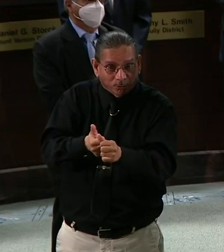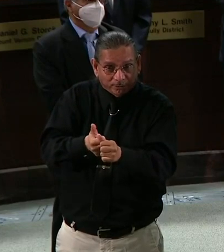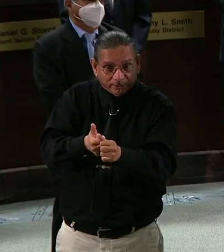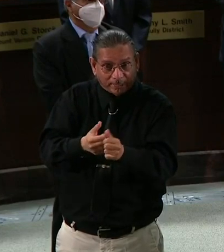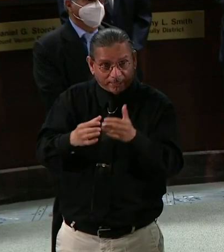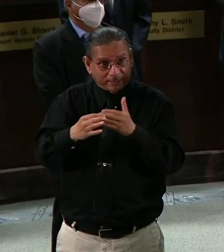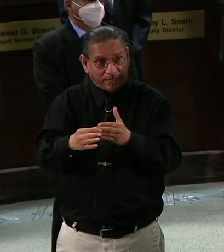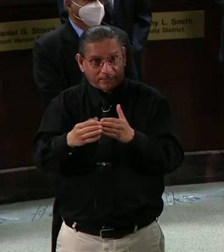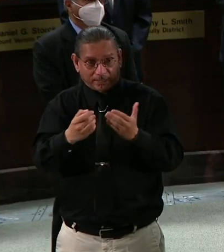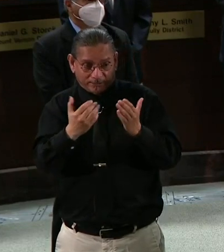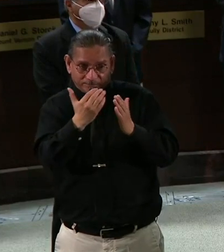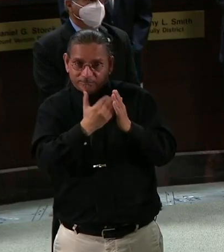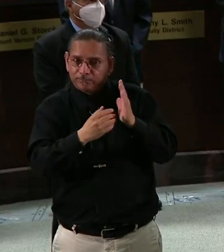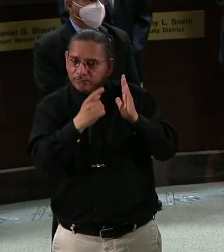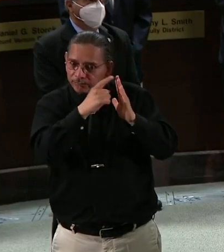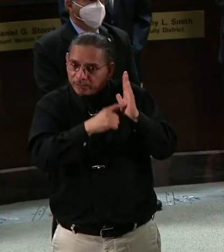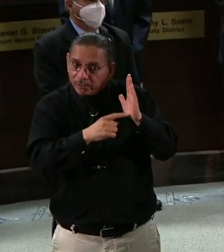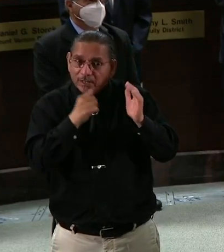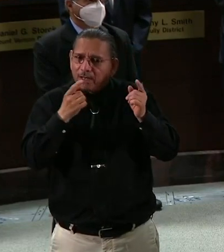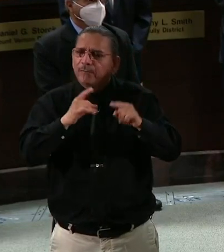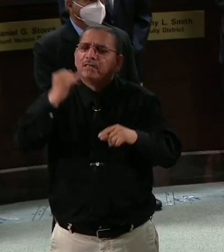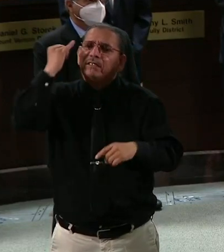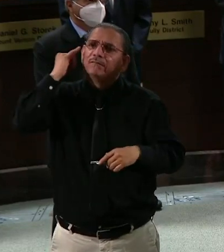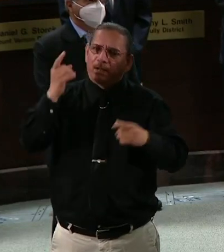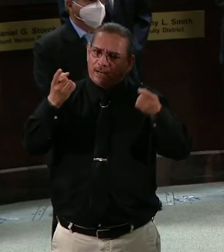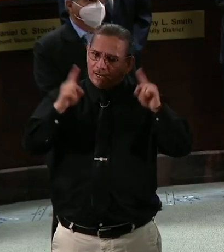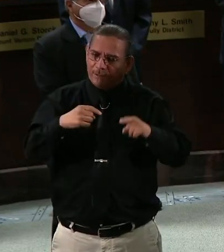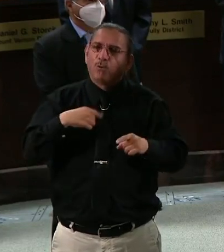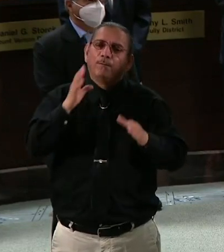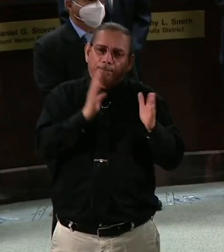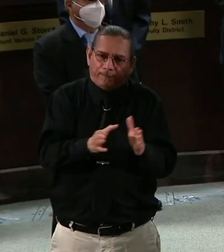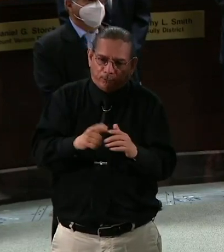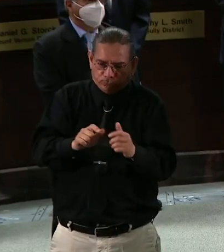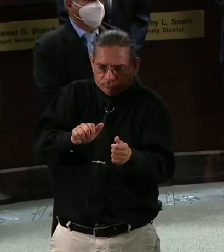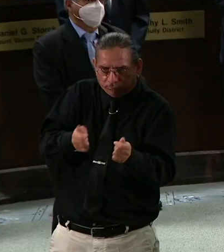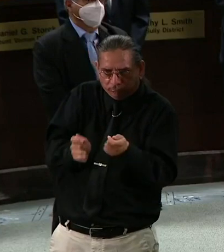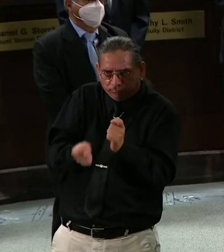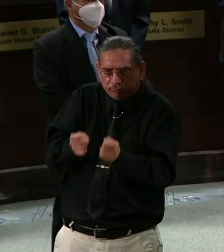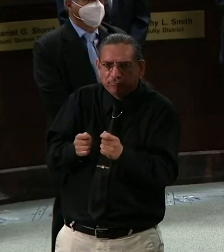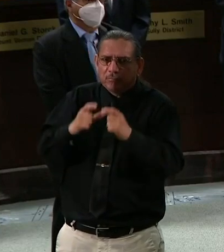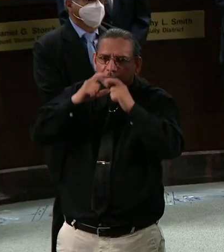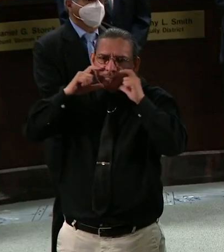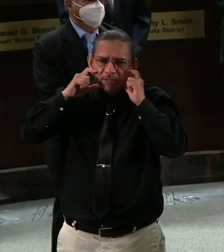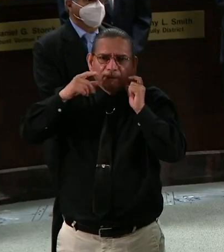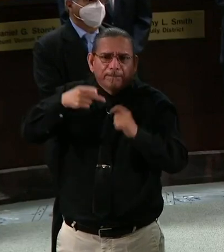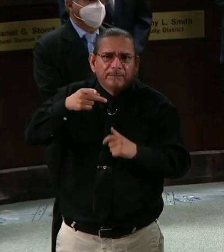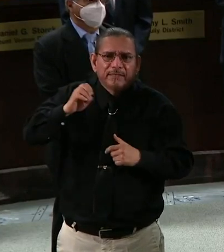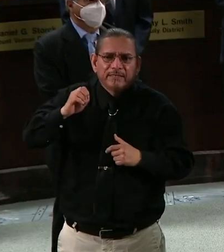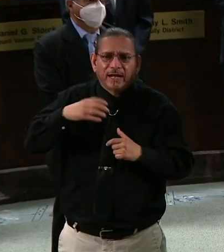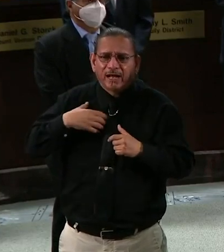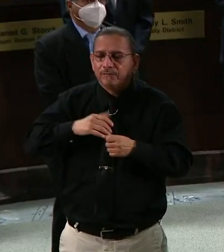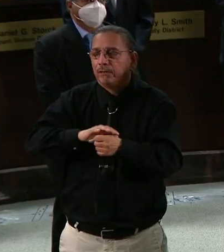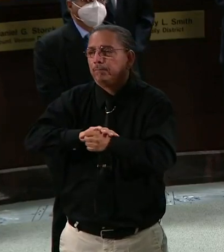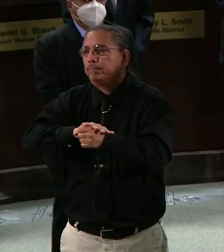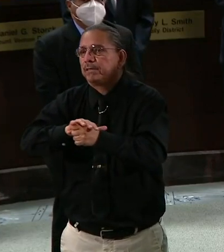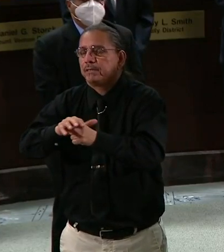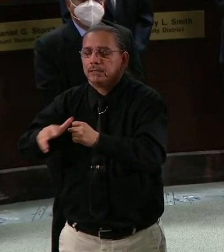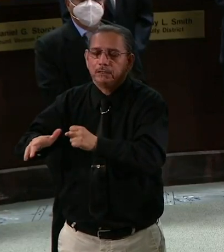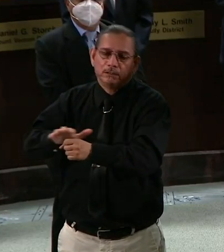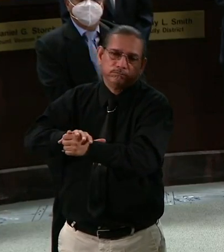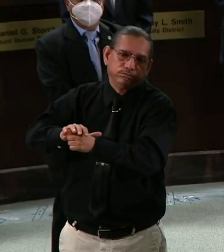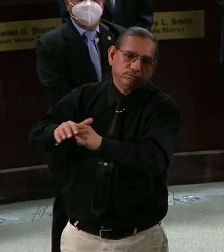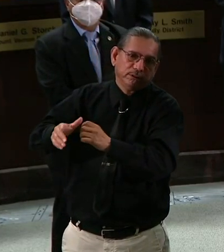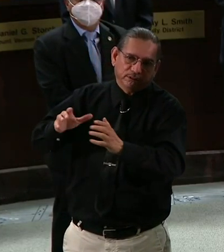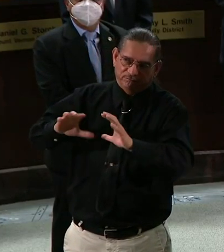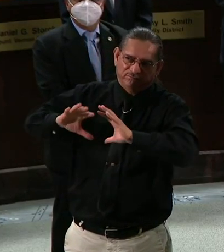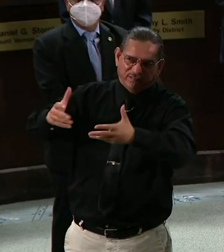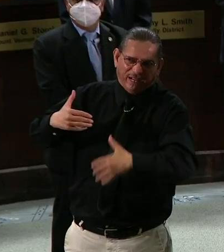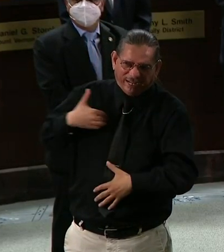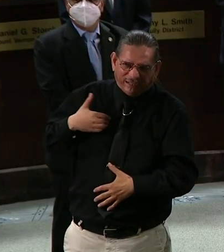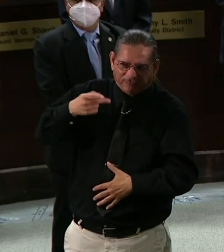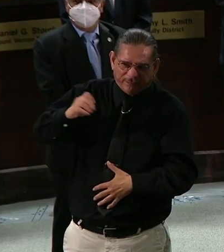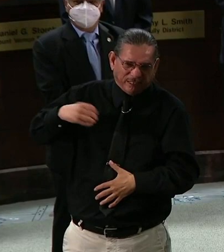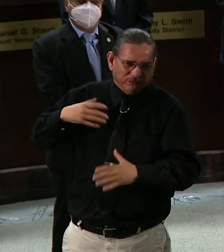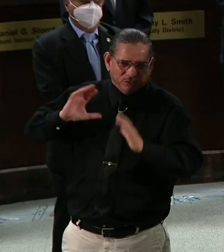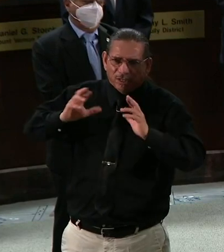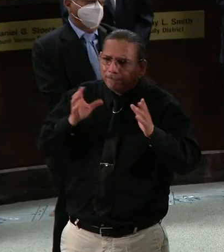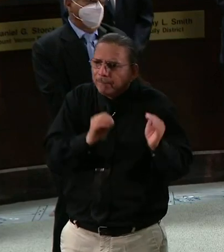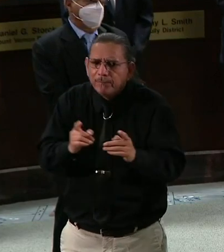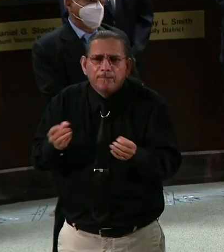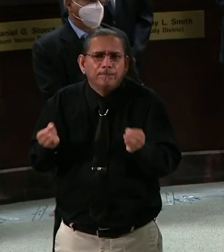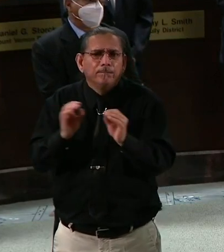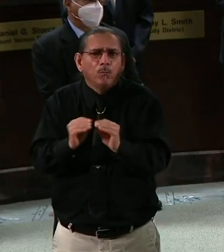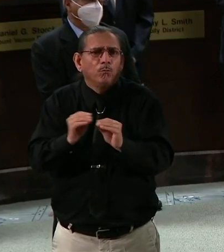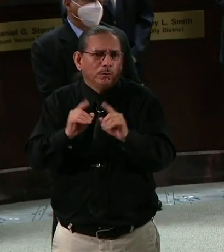IF WE CONTINUE TO FOLLOW. THE